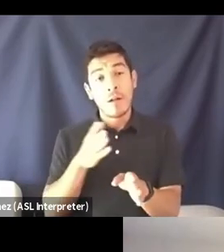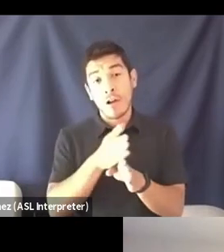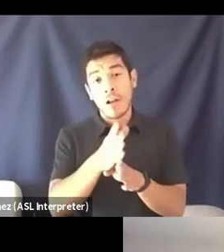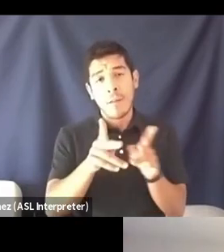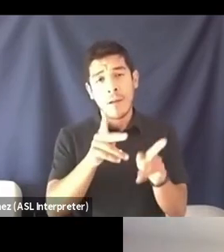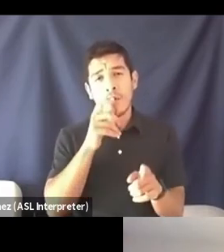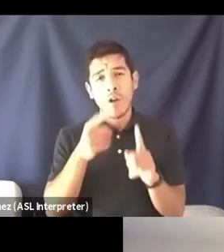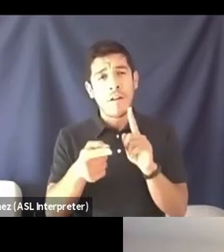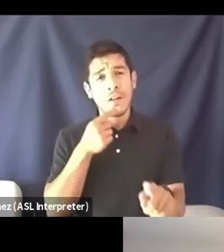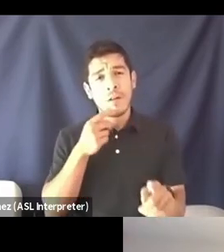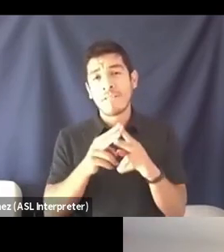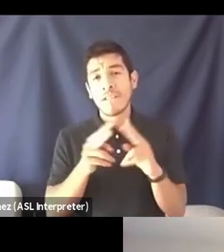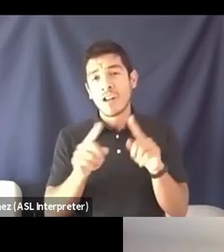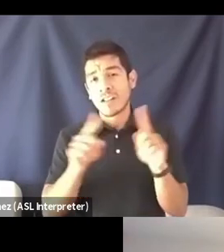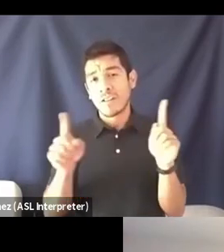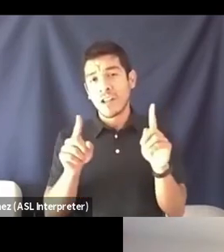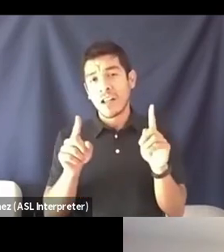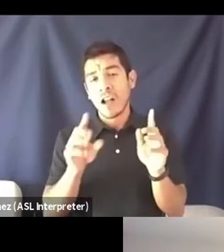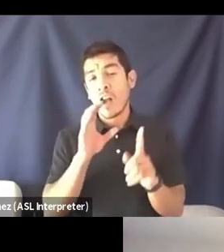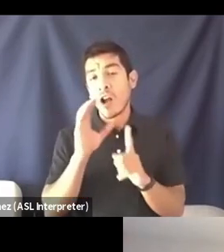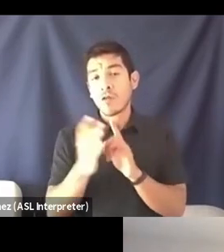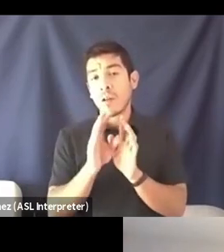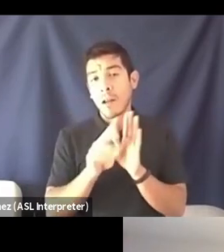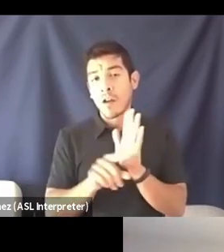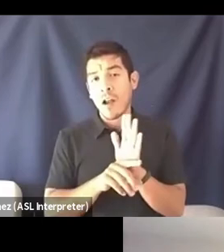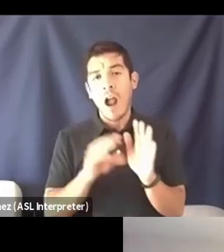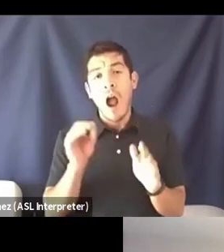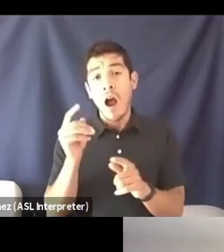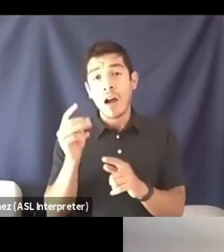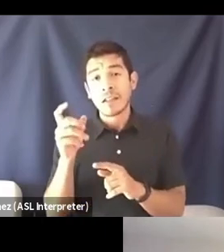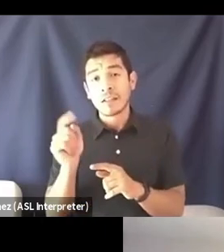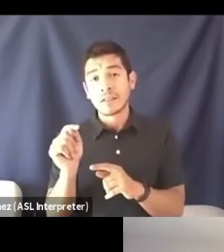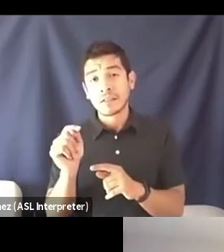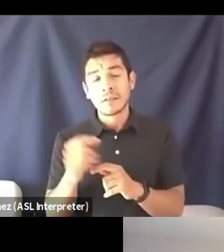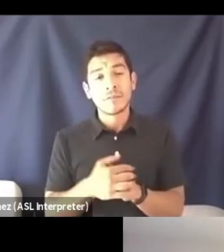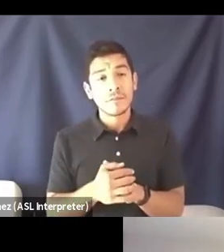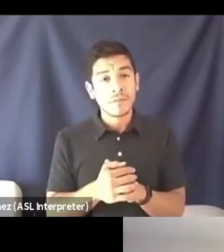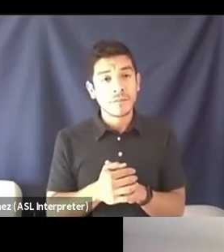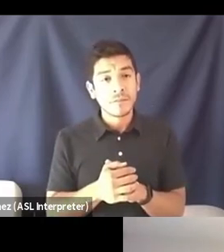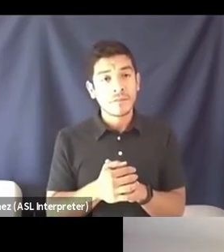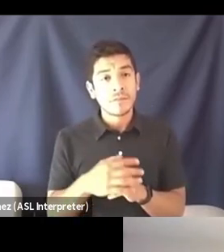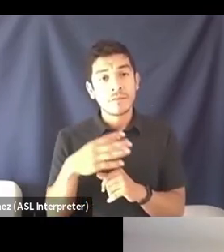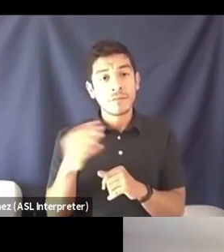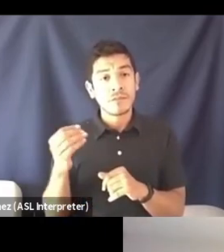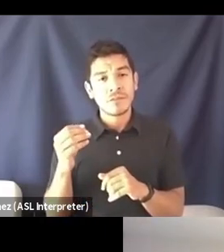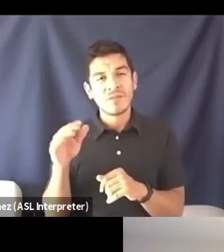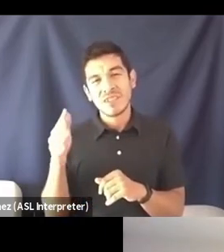from very different cultural backgrounds and contexts and sort of places of understanding,